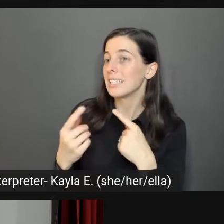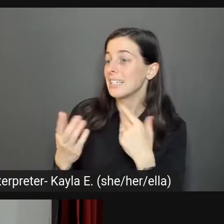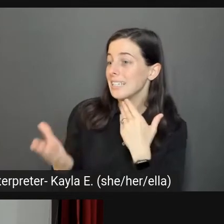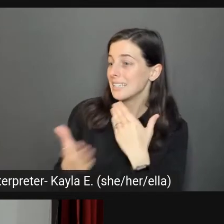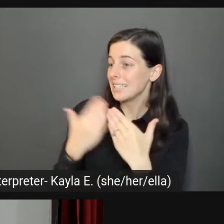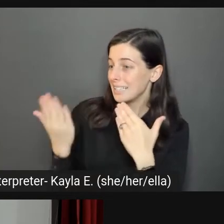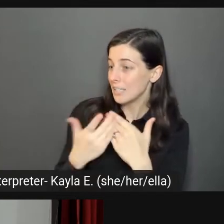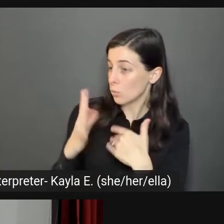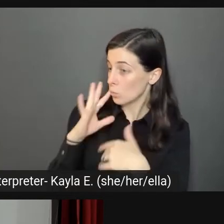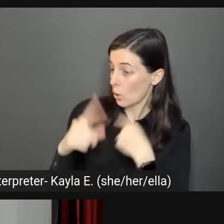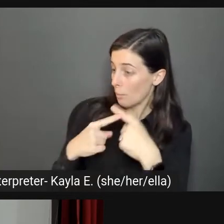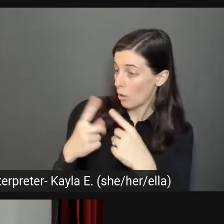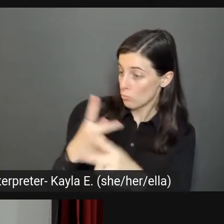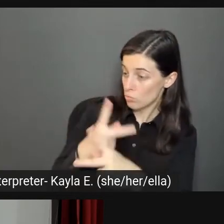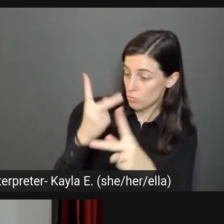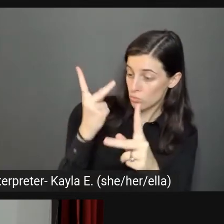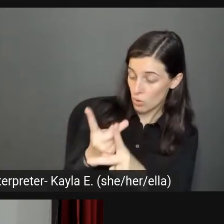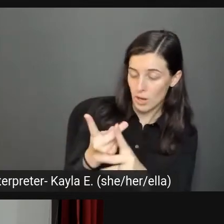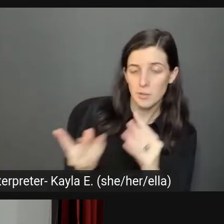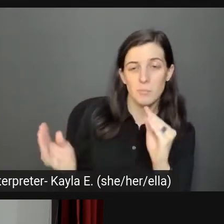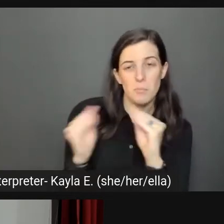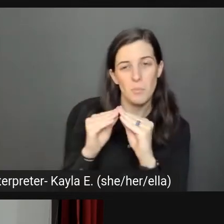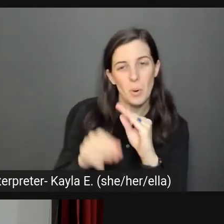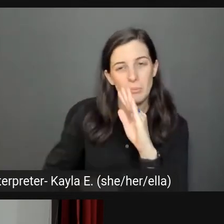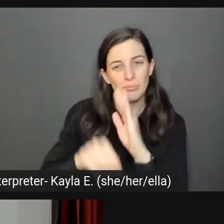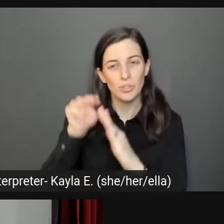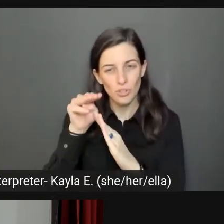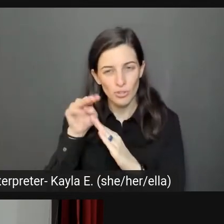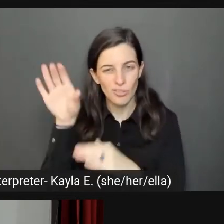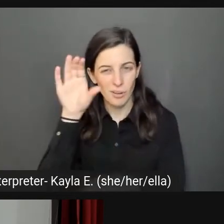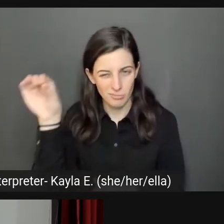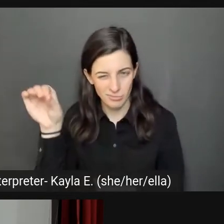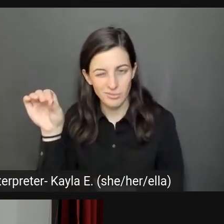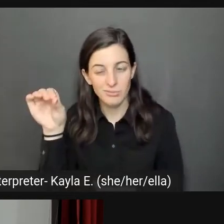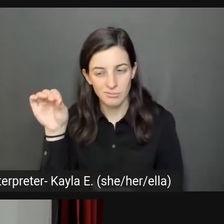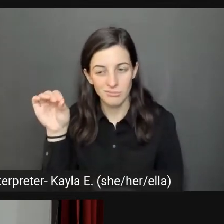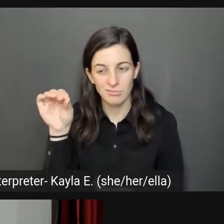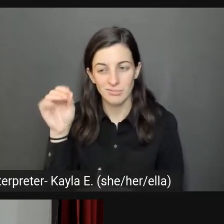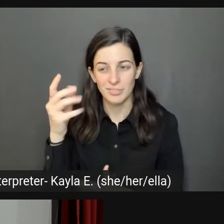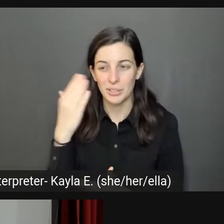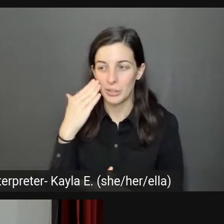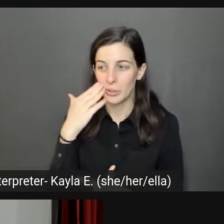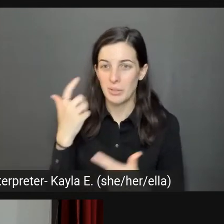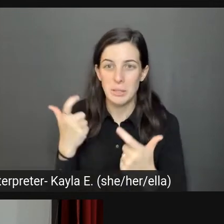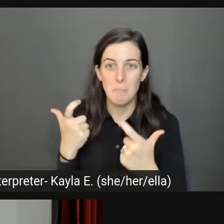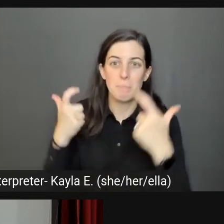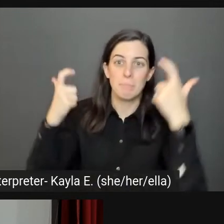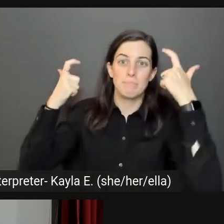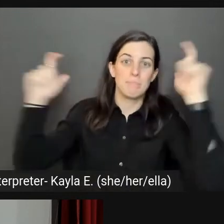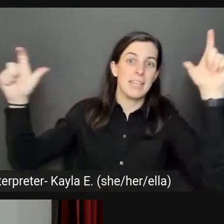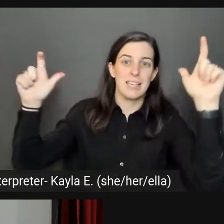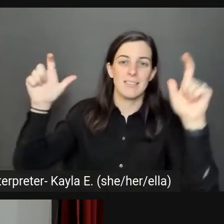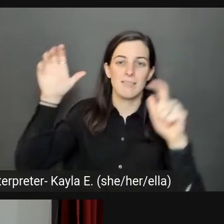with the more mature companies, the largest of enterprises of the world.